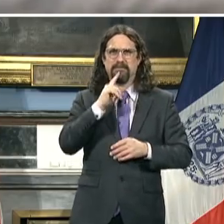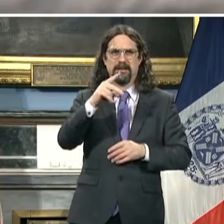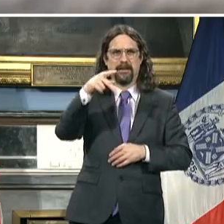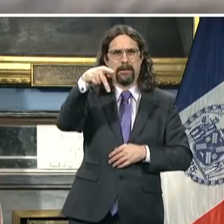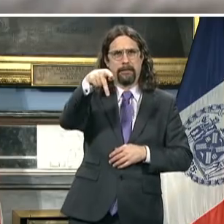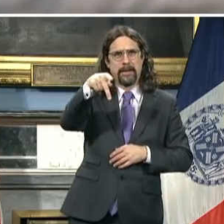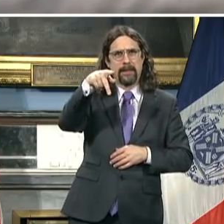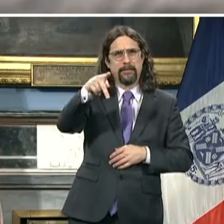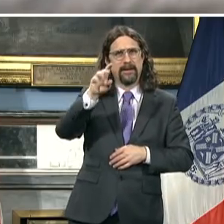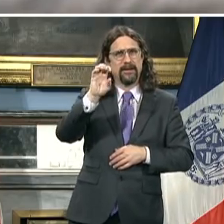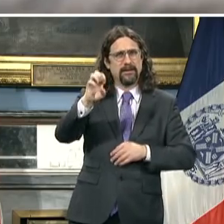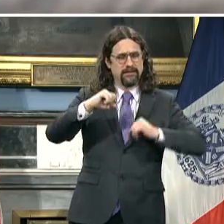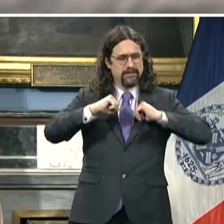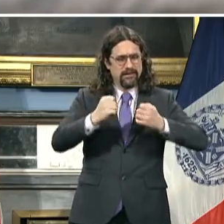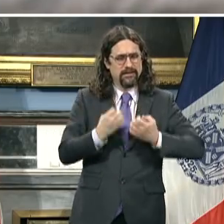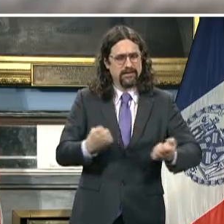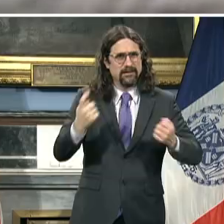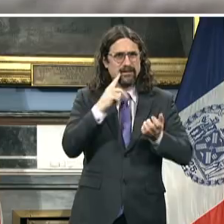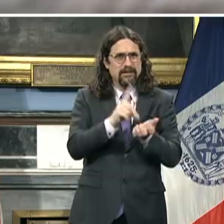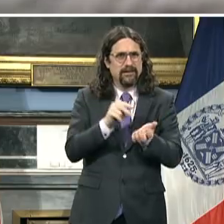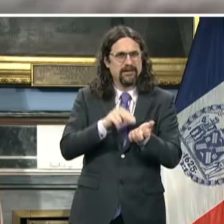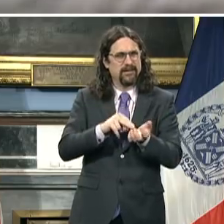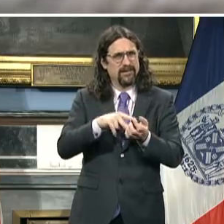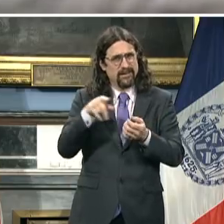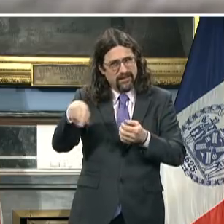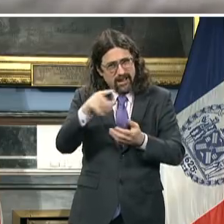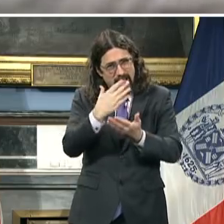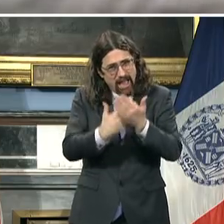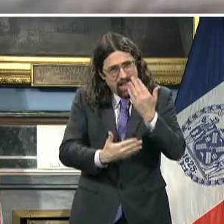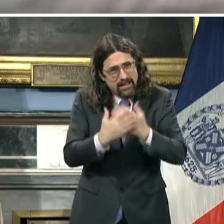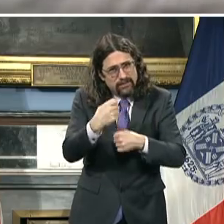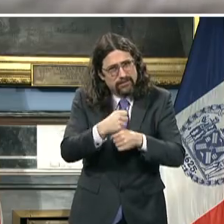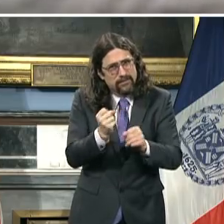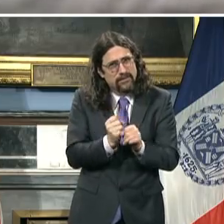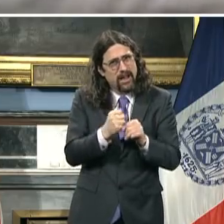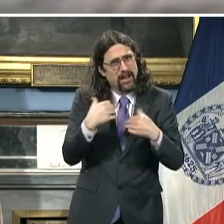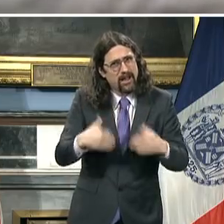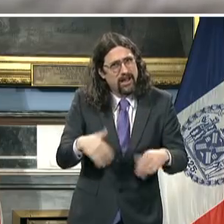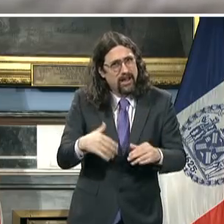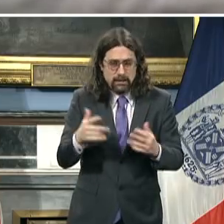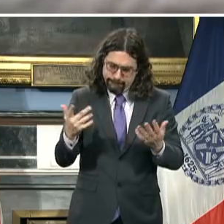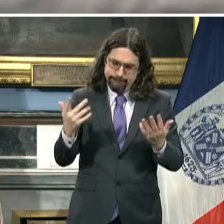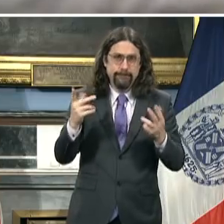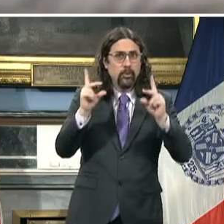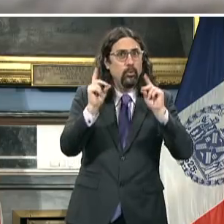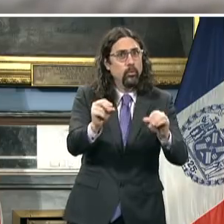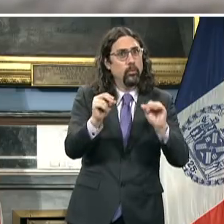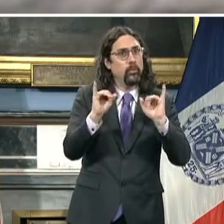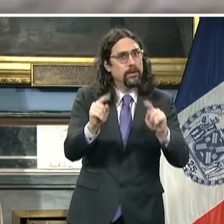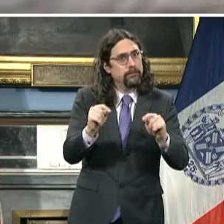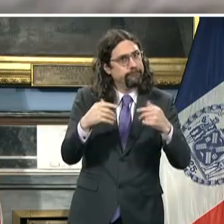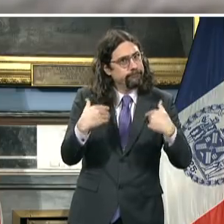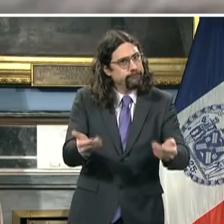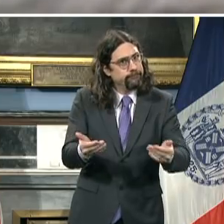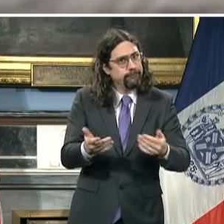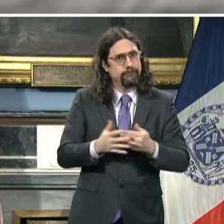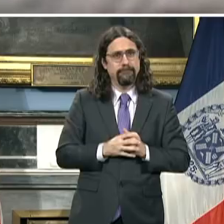PEOPLE PIECING TOGETHER THESE PPEs BY HAND TO PROTECT OUR FELLOW NEW YORKERS WHO ARE